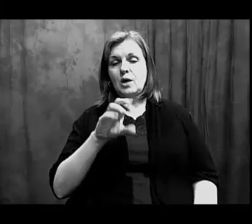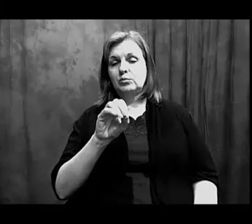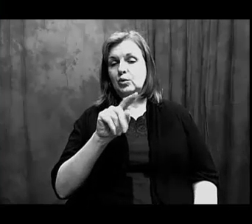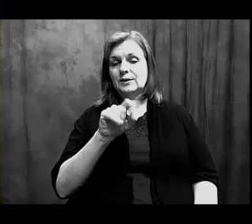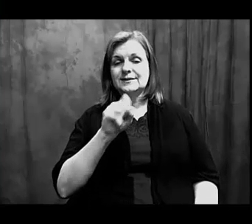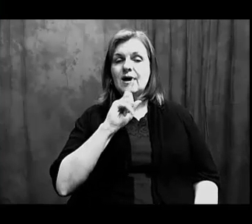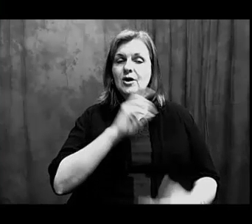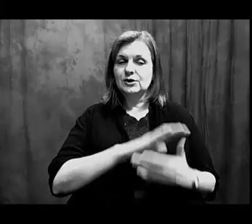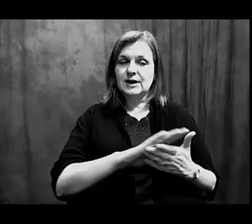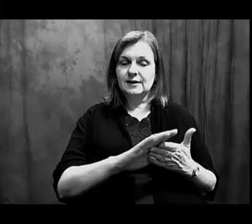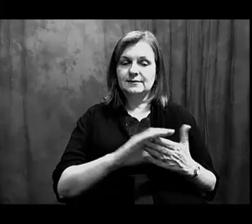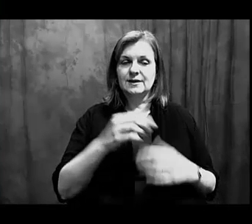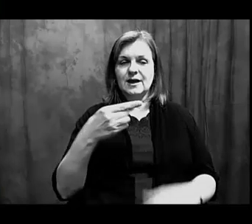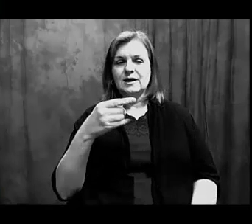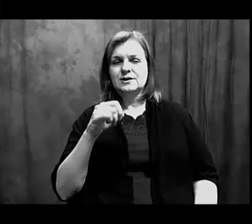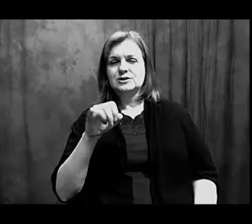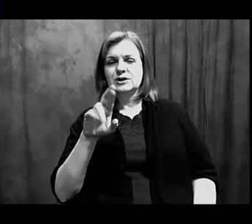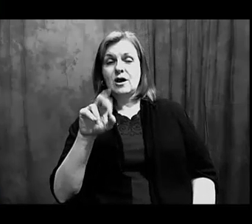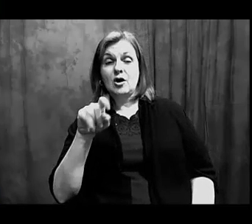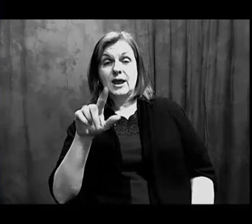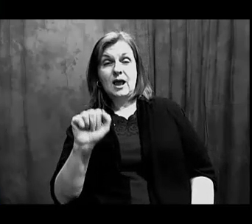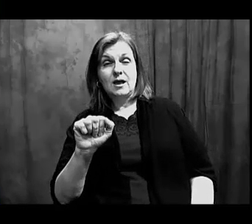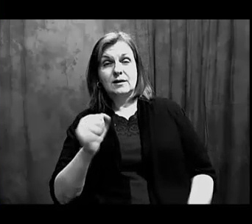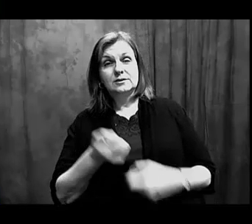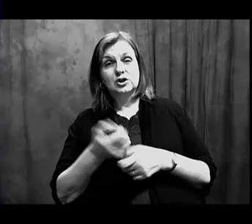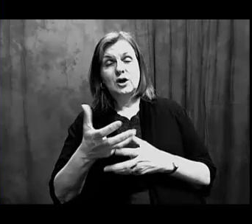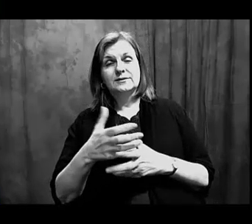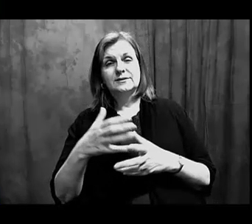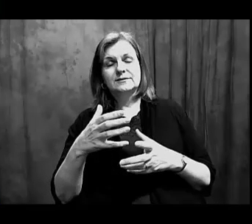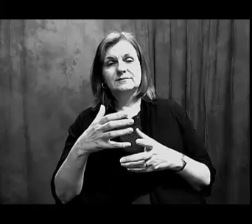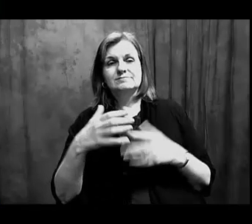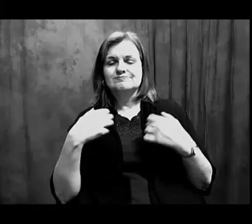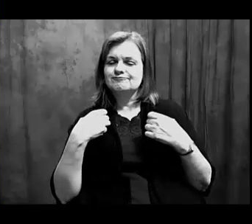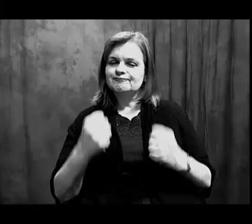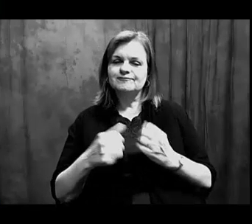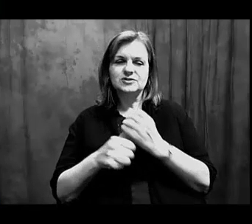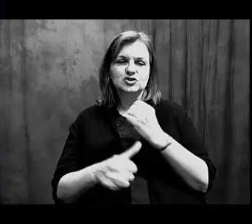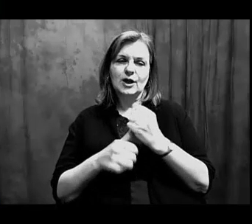giardia actually causes high rates of diarrhea